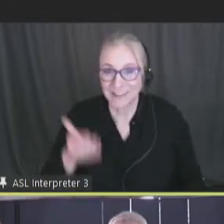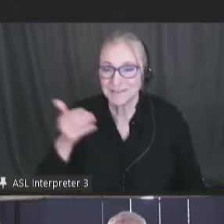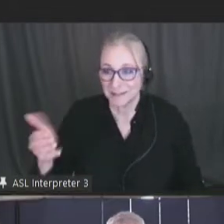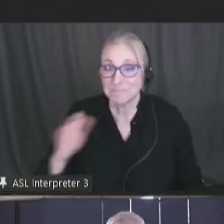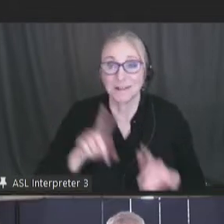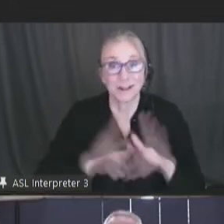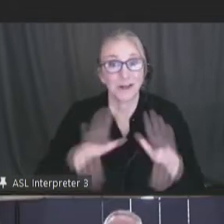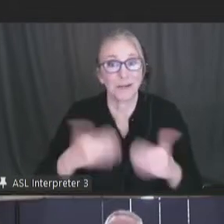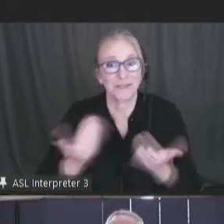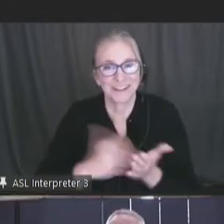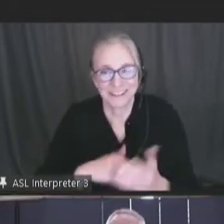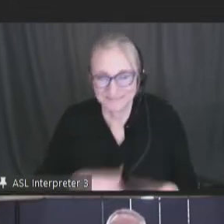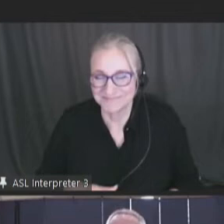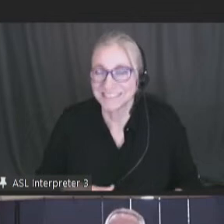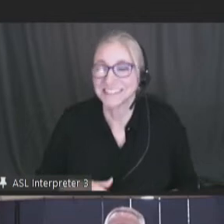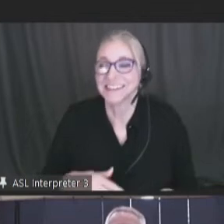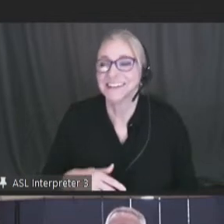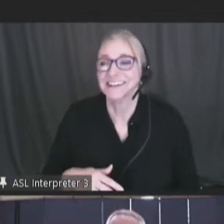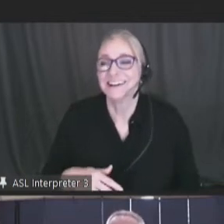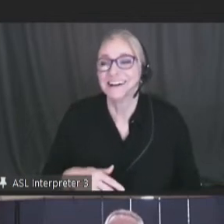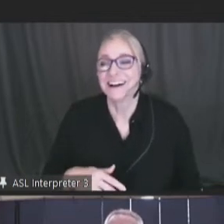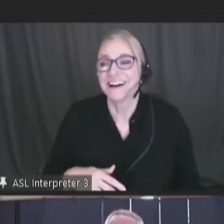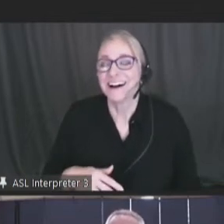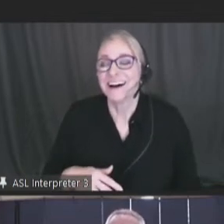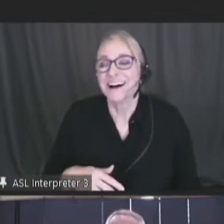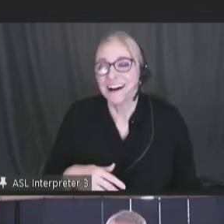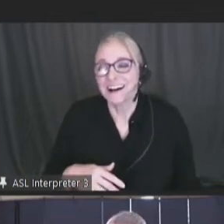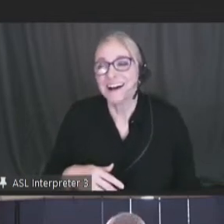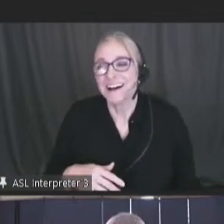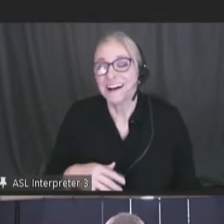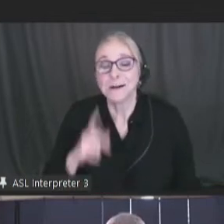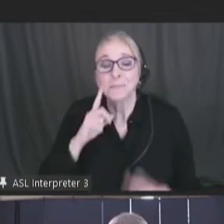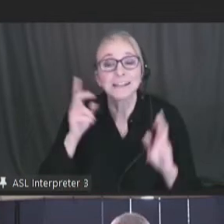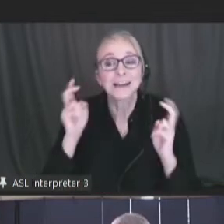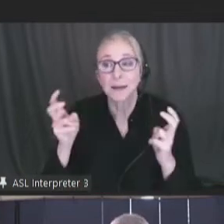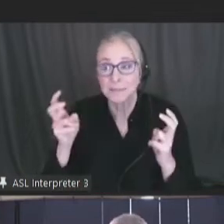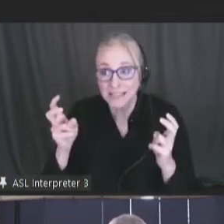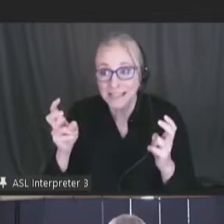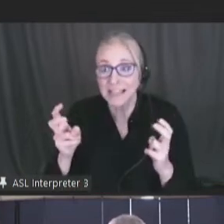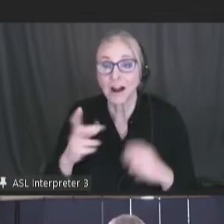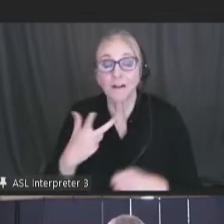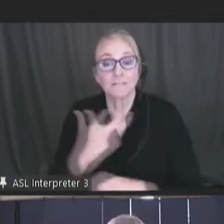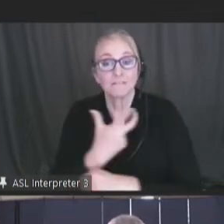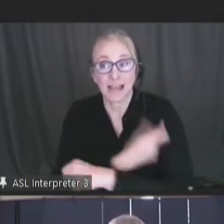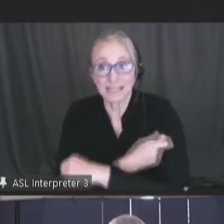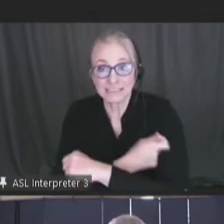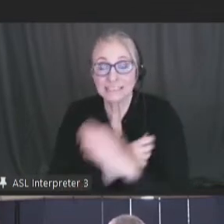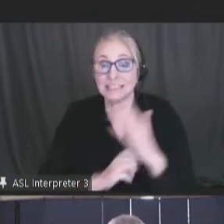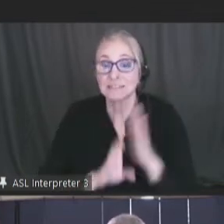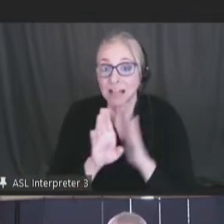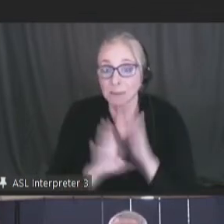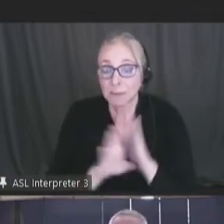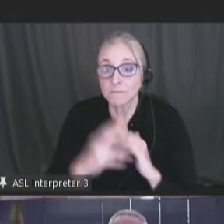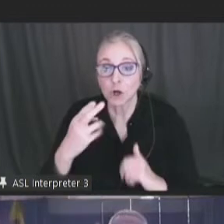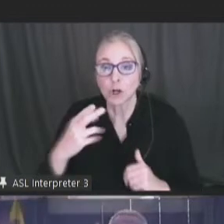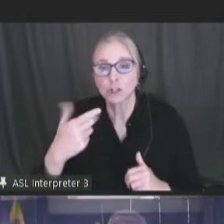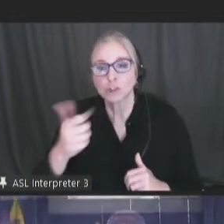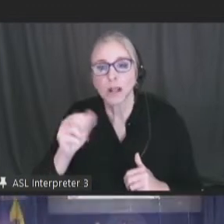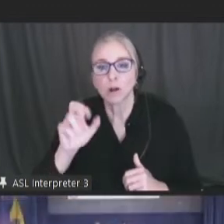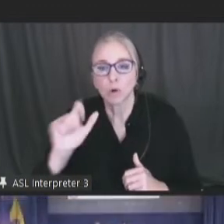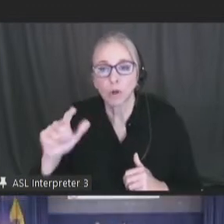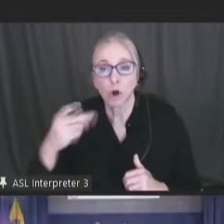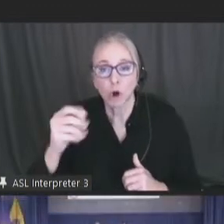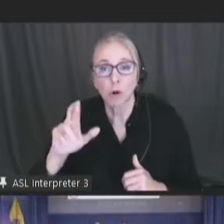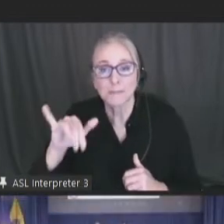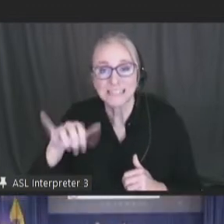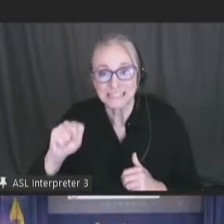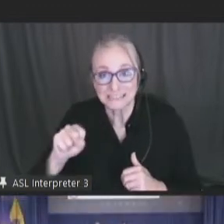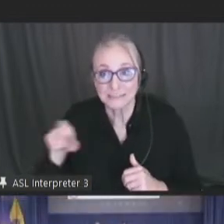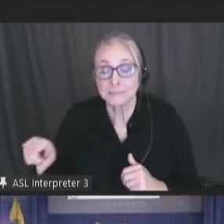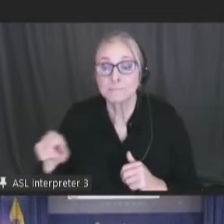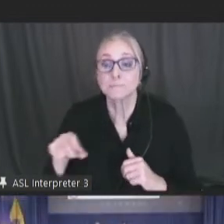Harvey Friedman: All right. I'm -- my topic is Vaccine Development for General Herpes. I think